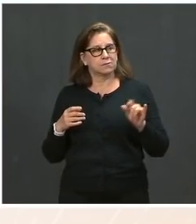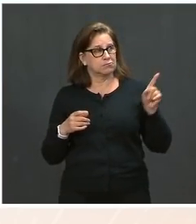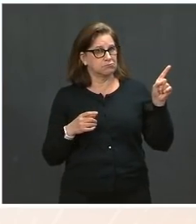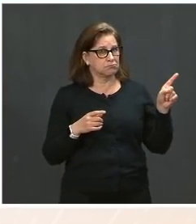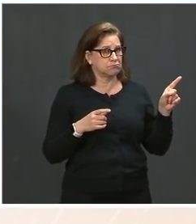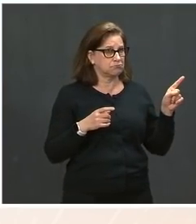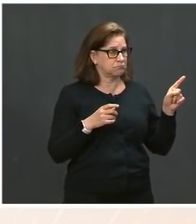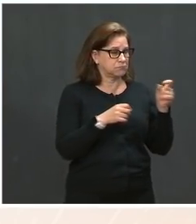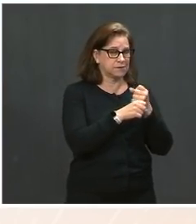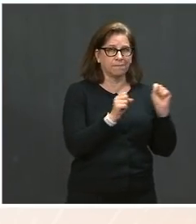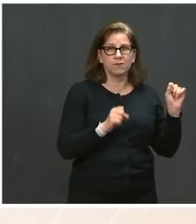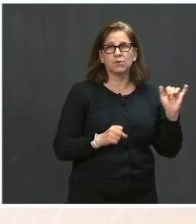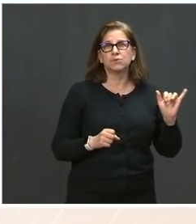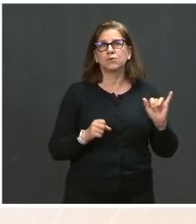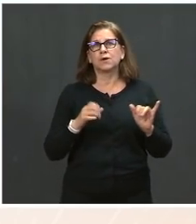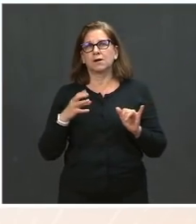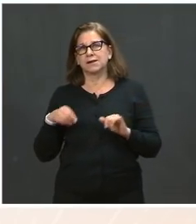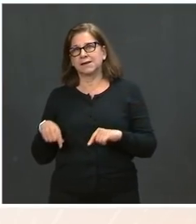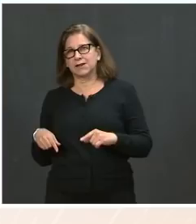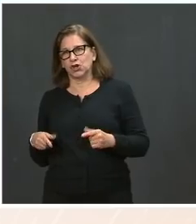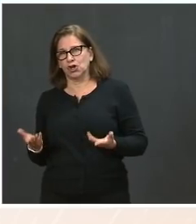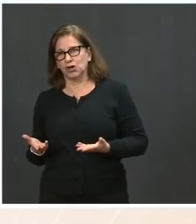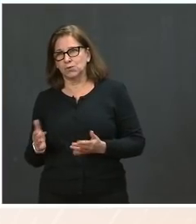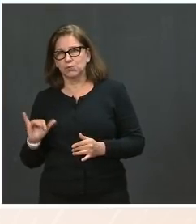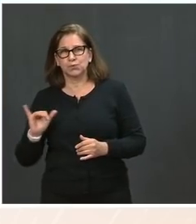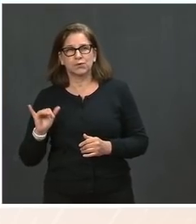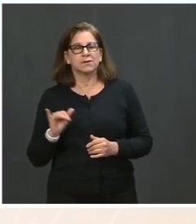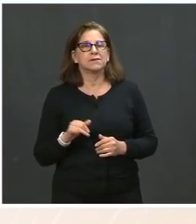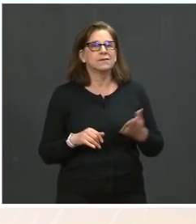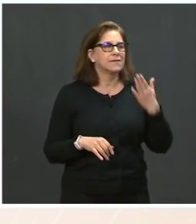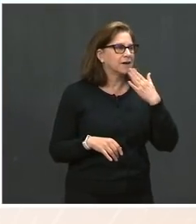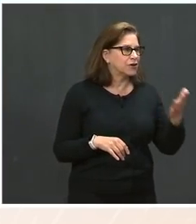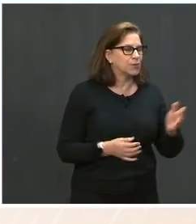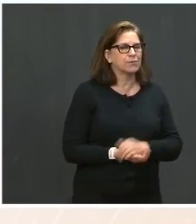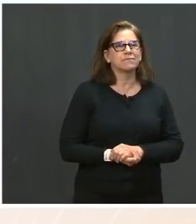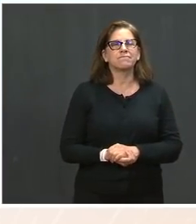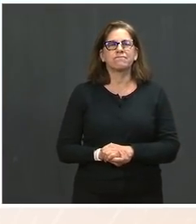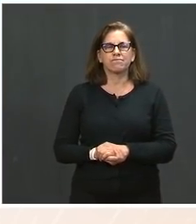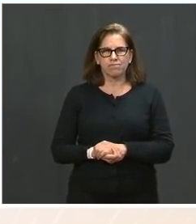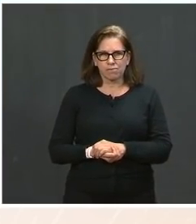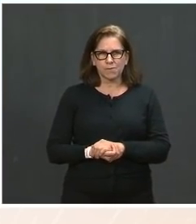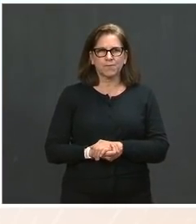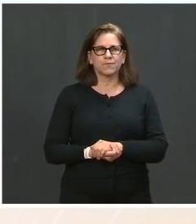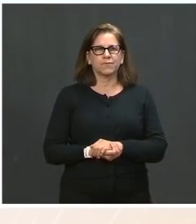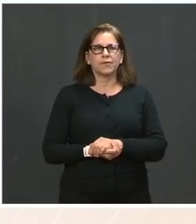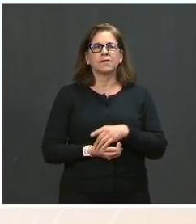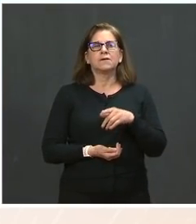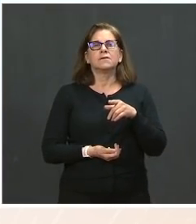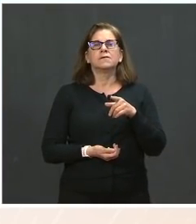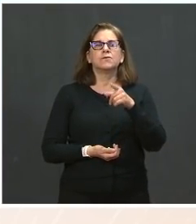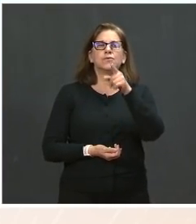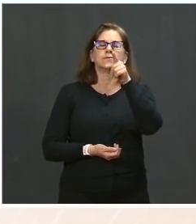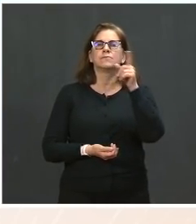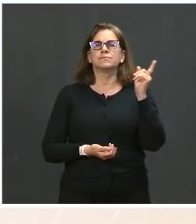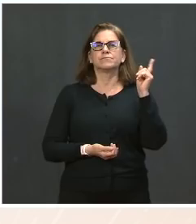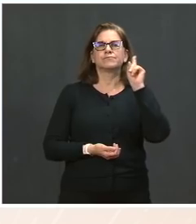Ms. Psaki: Kaitlan. The Press: Thank you so much. I've heard you talk about the corporate tax rate and what they want to do with this infrastructure bill.